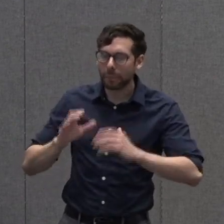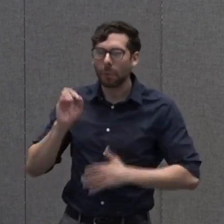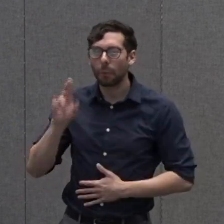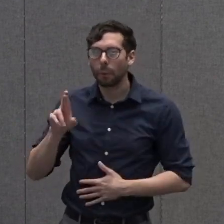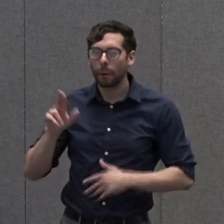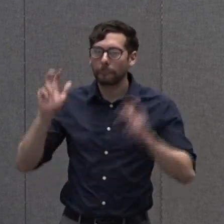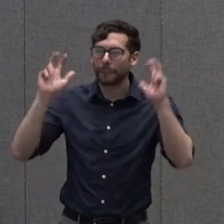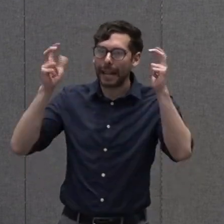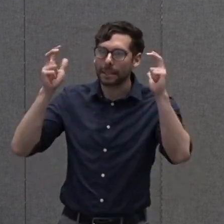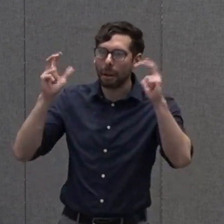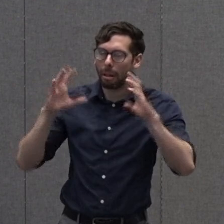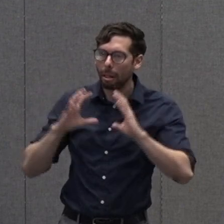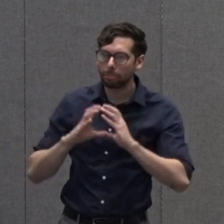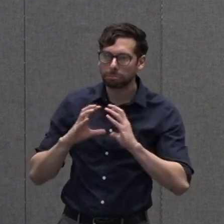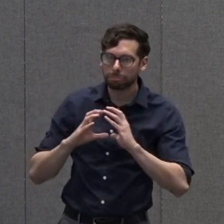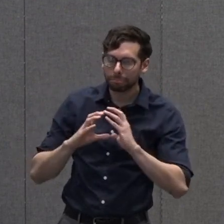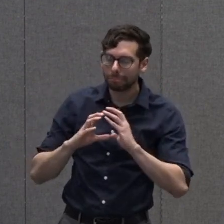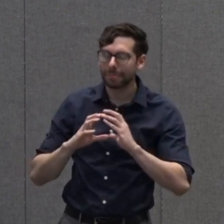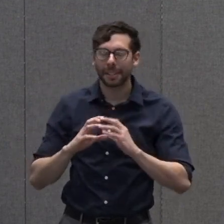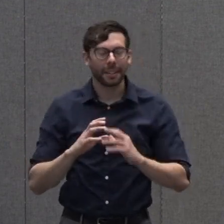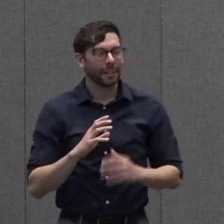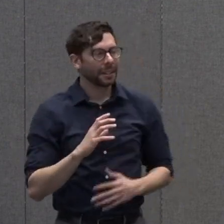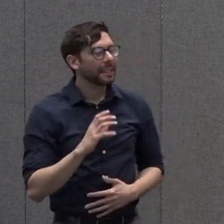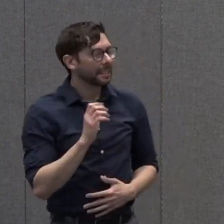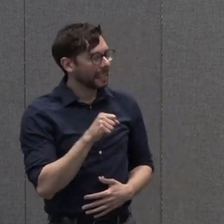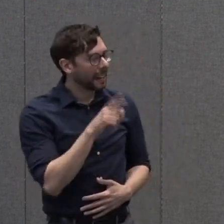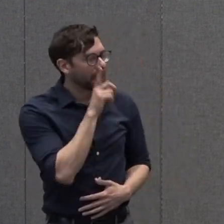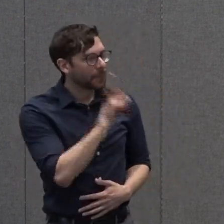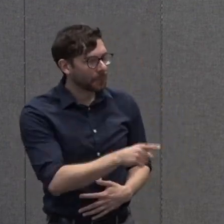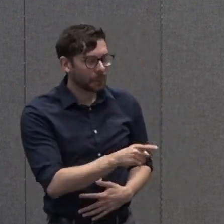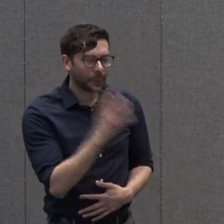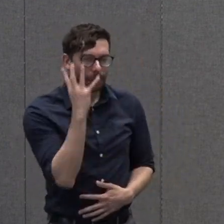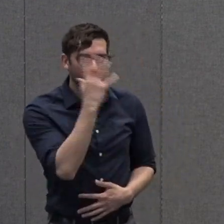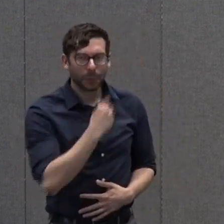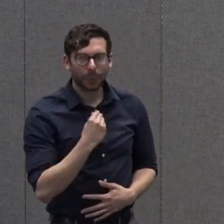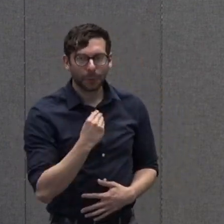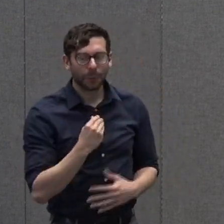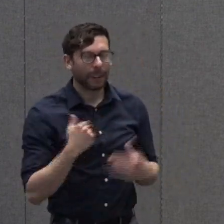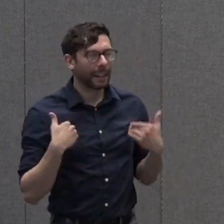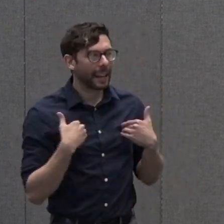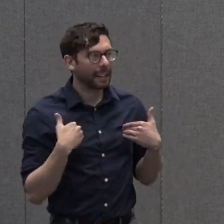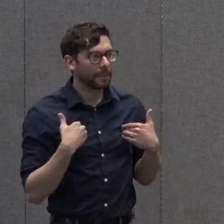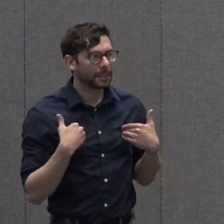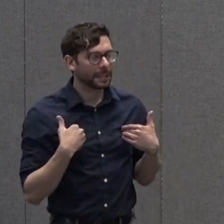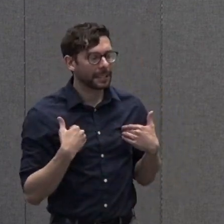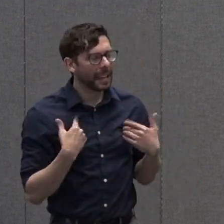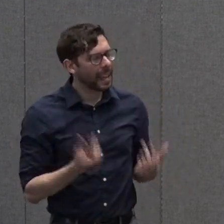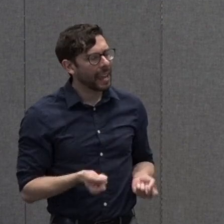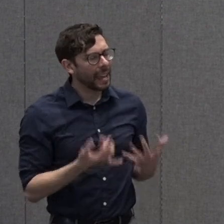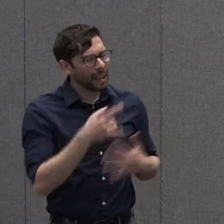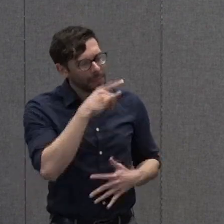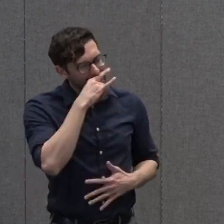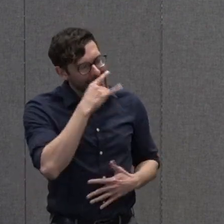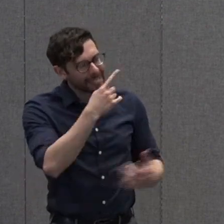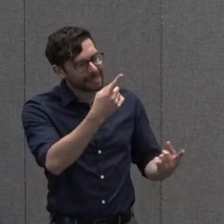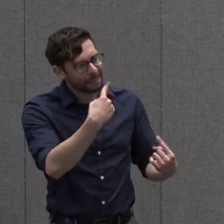They're beautiful, beautiful animals. How many kids do you see at the museum every year, do you think?